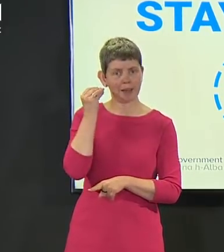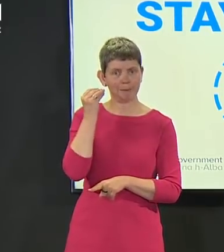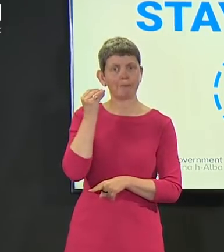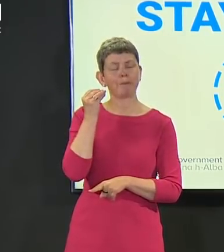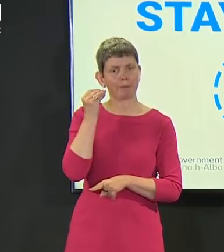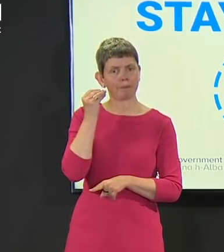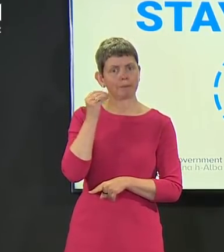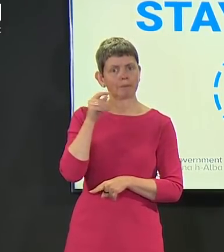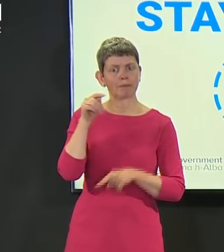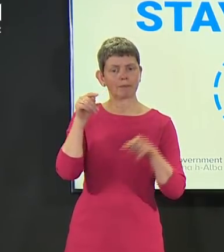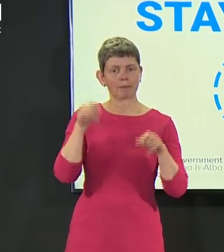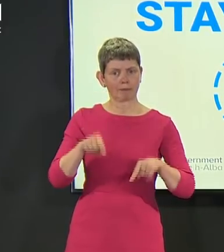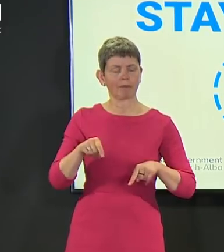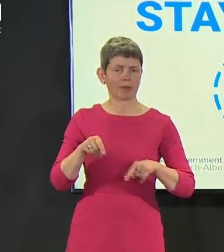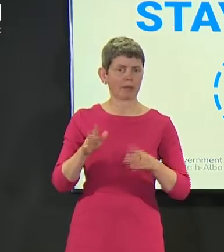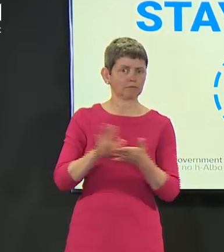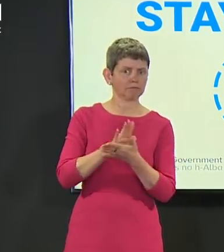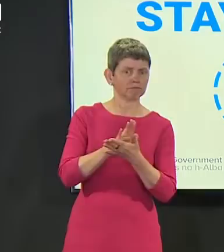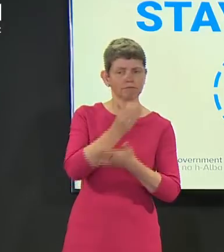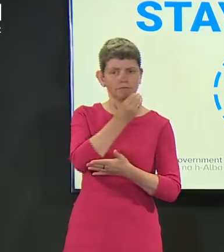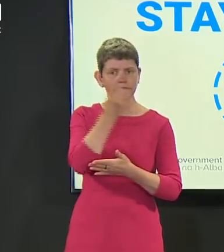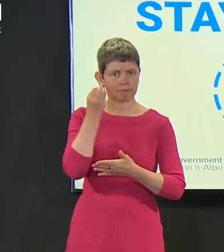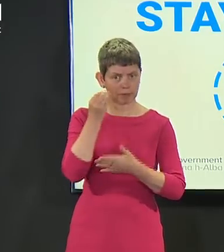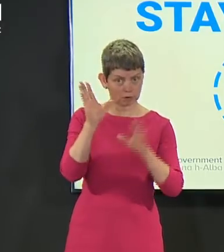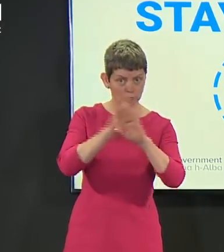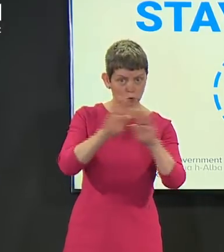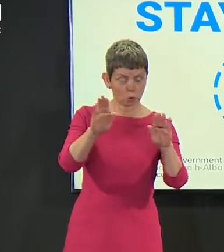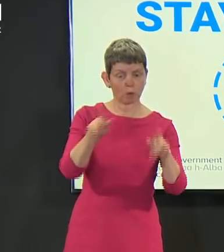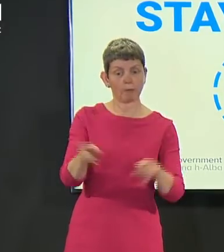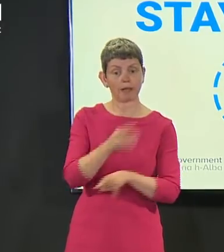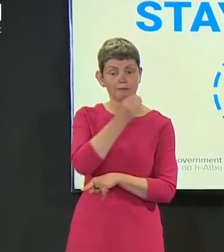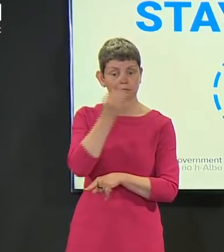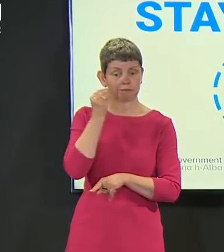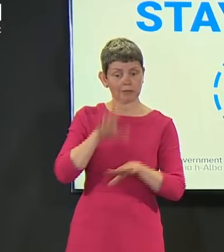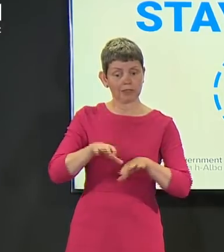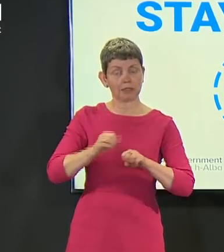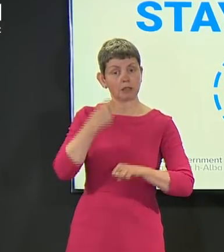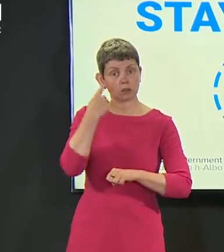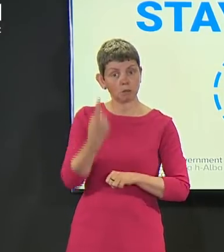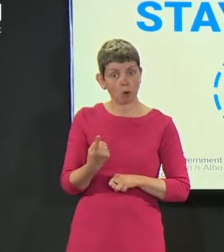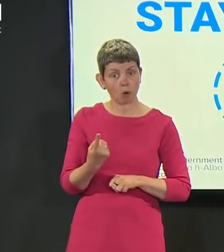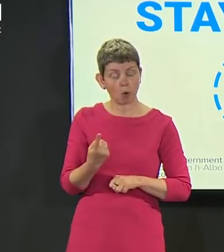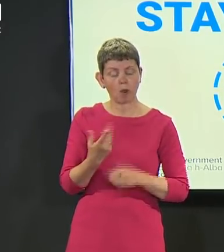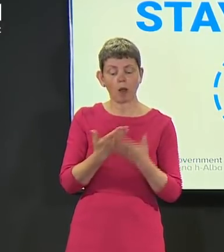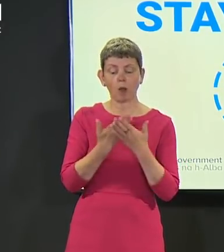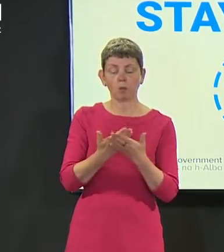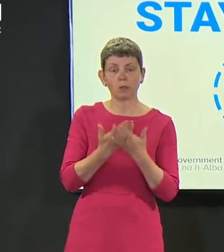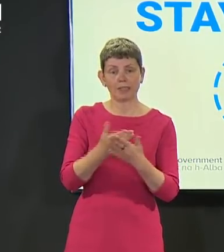to anyone watching but of course and you know the Muslim community have been making this very clear